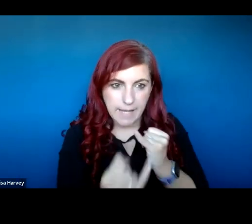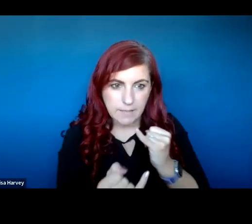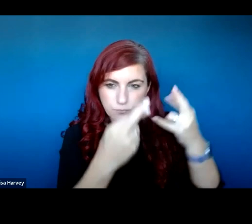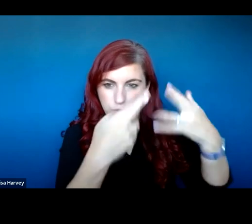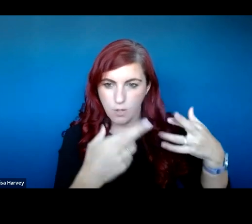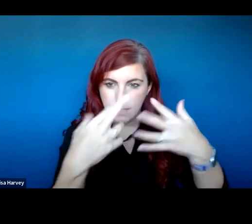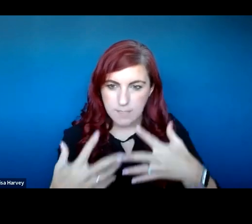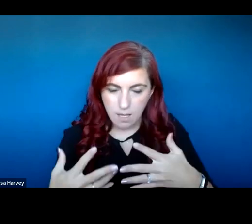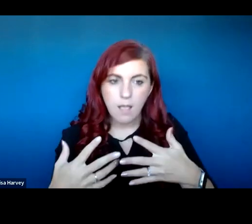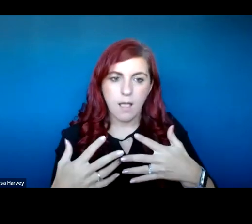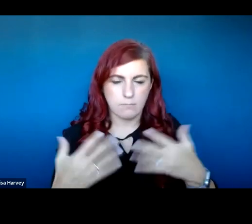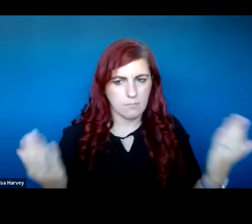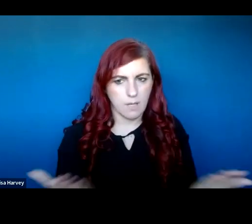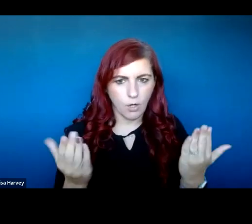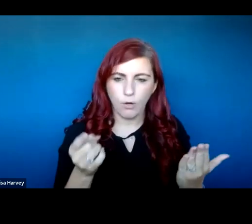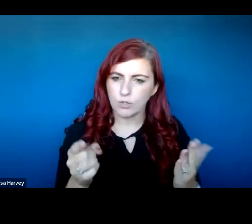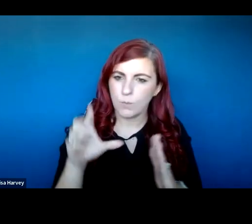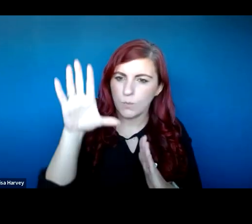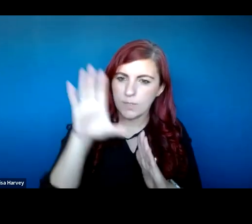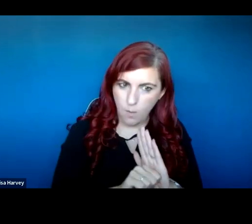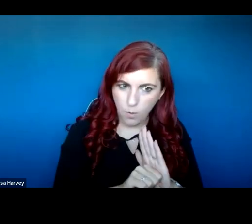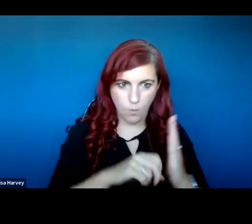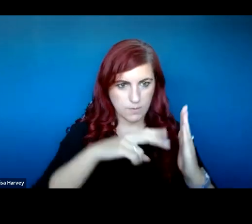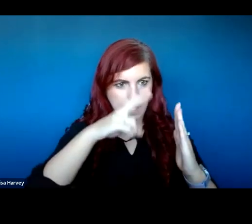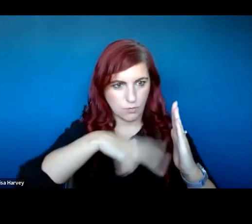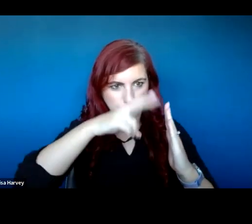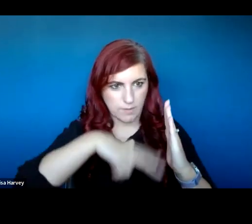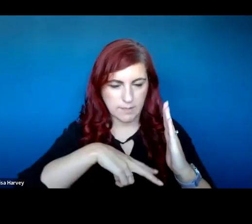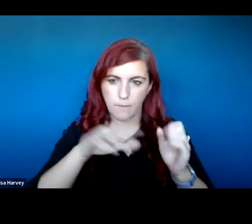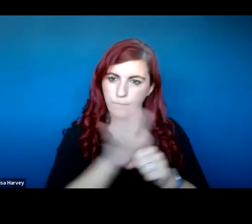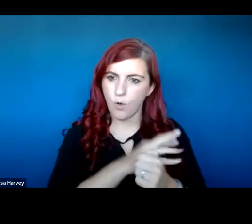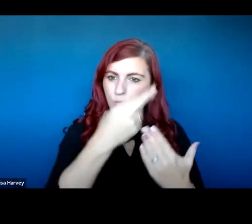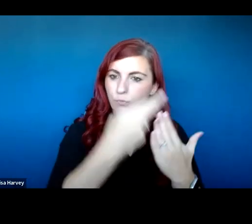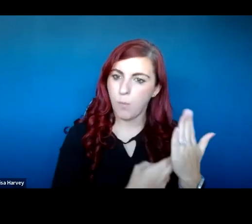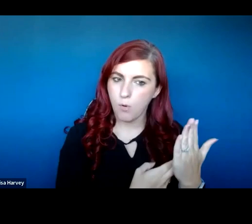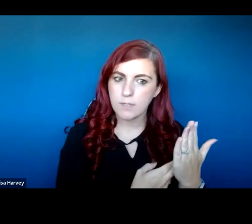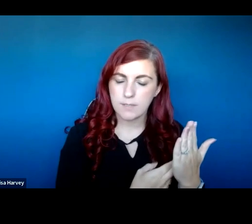encourage you to download and to read the survey report, which is now available